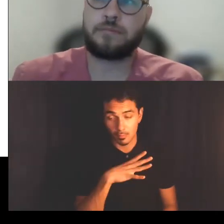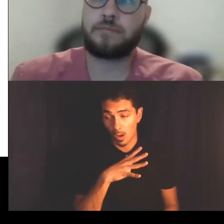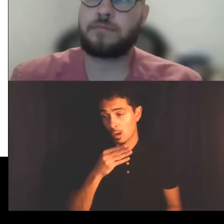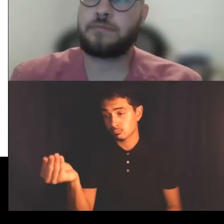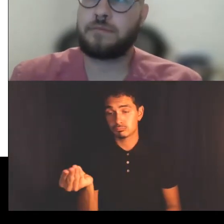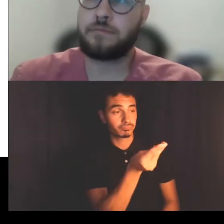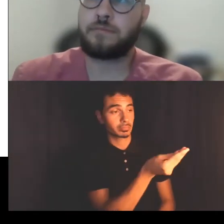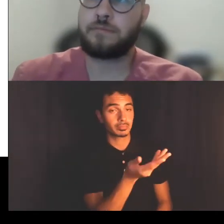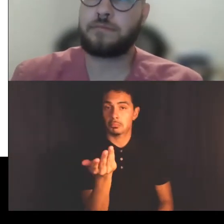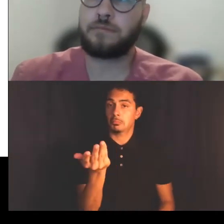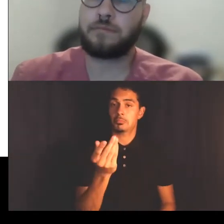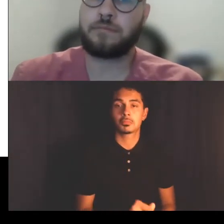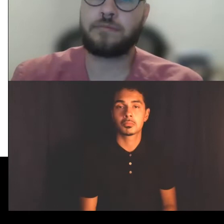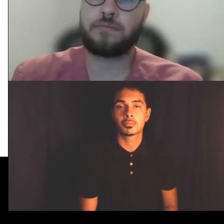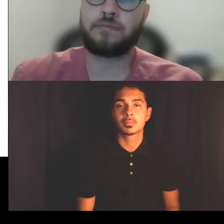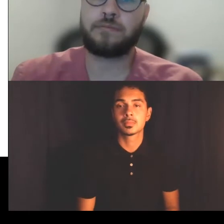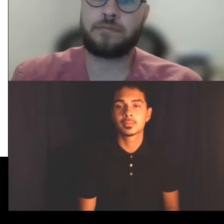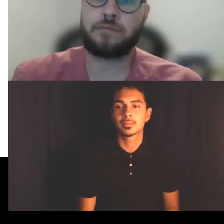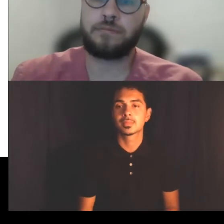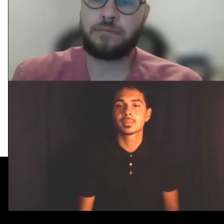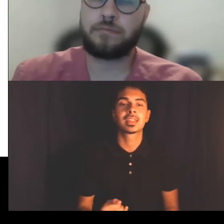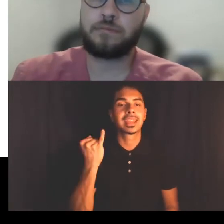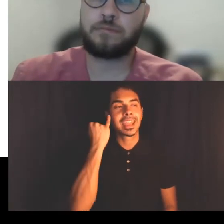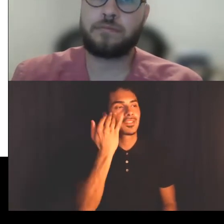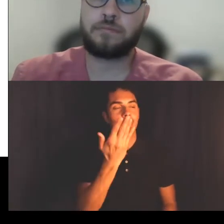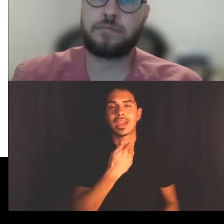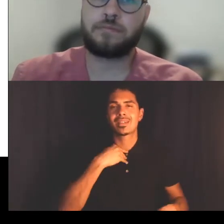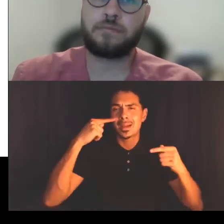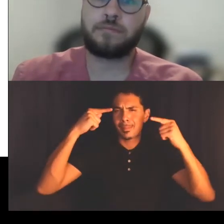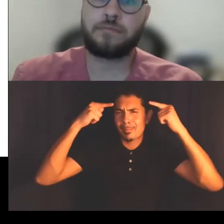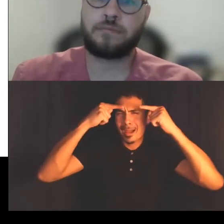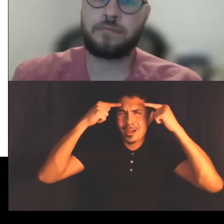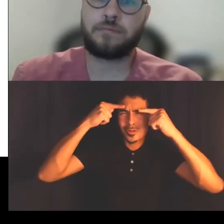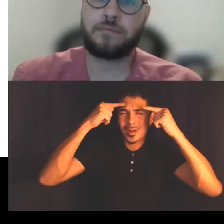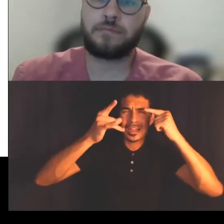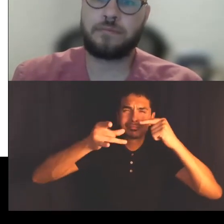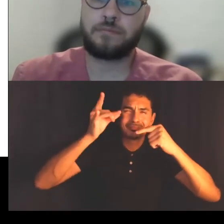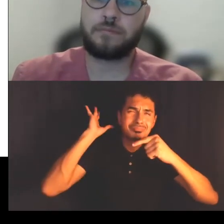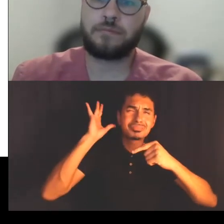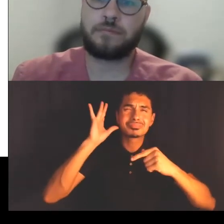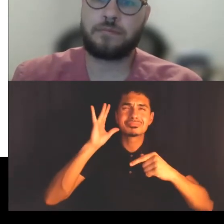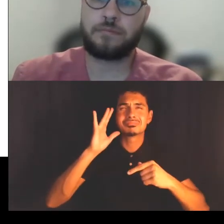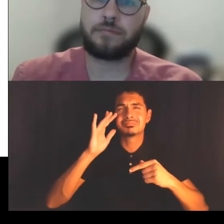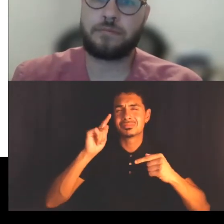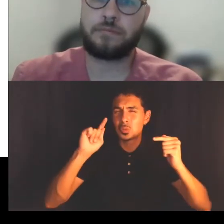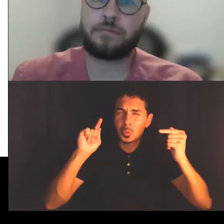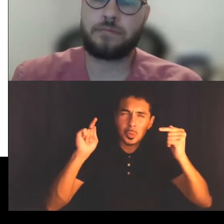you know, if you go because you have a migraine, you can also go if you need emergency contraception.